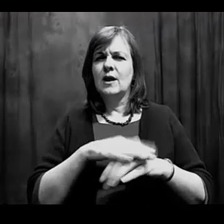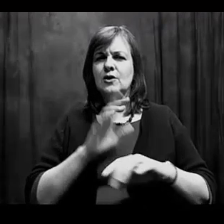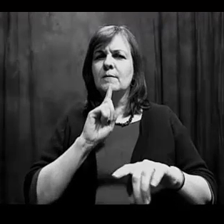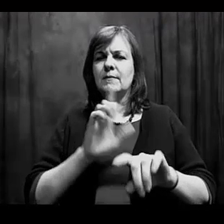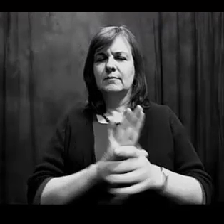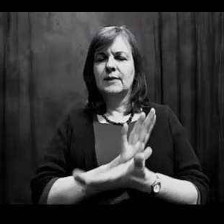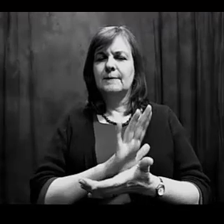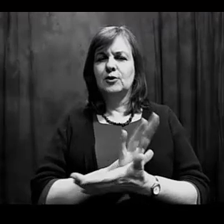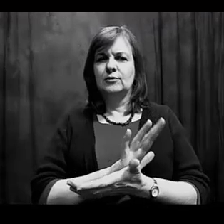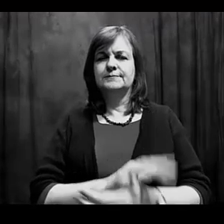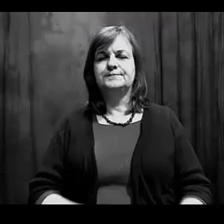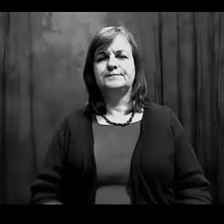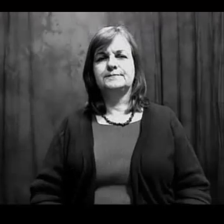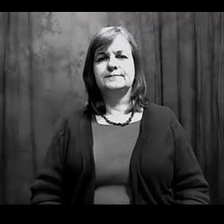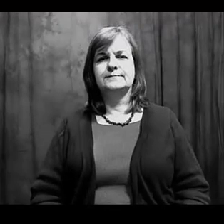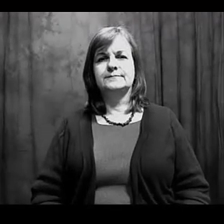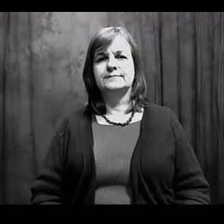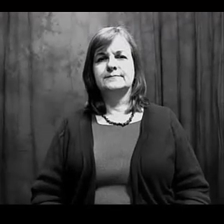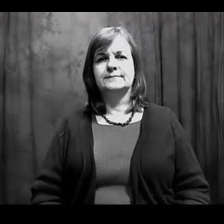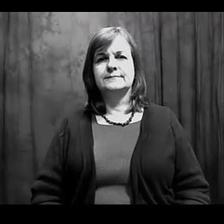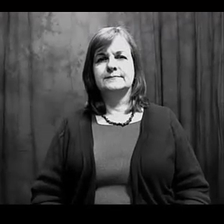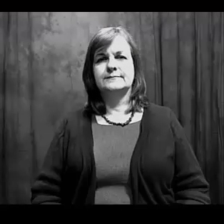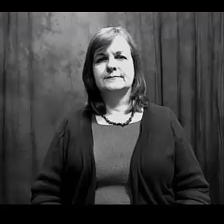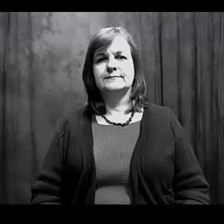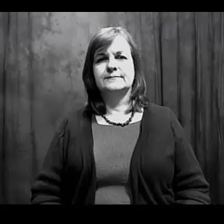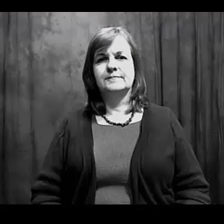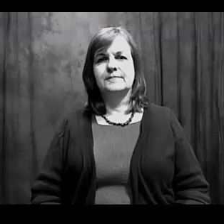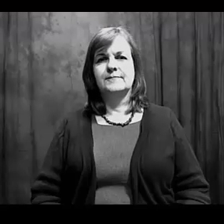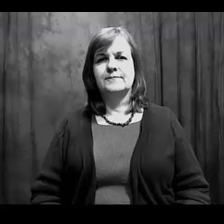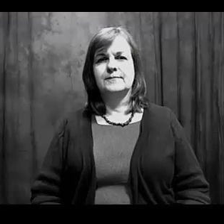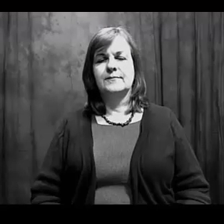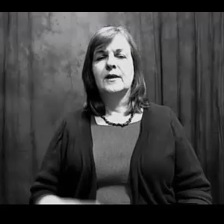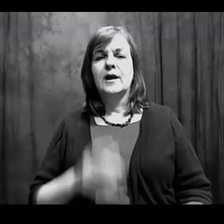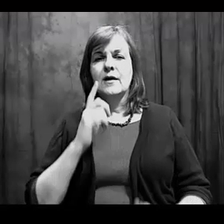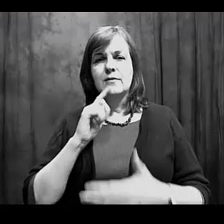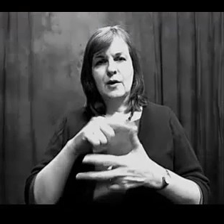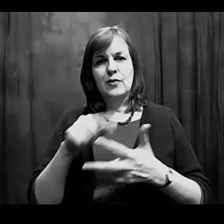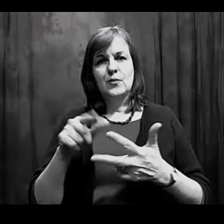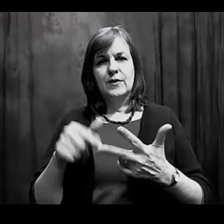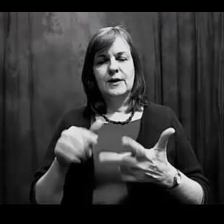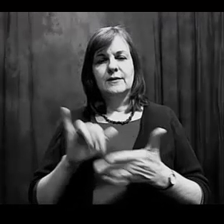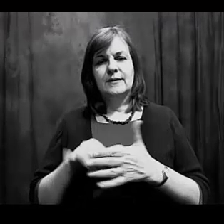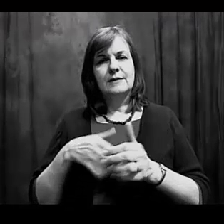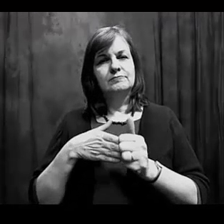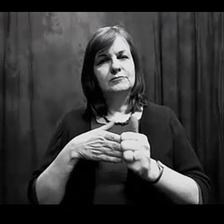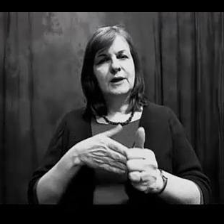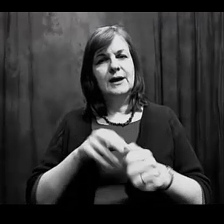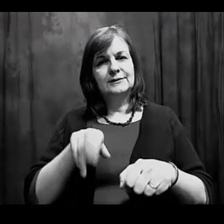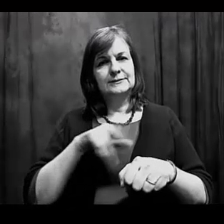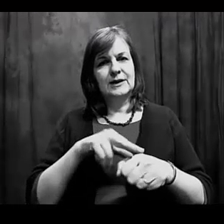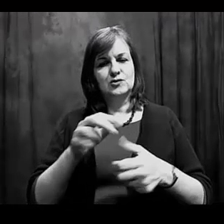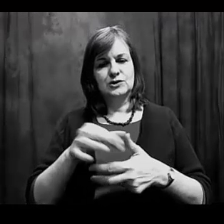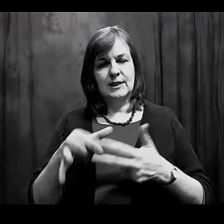could have contributed to genetic differences between mainland